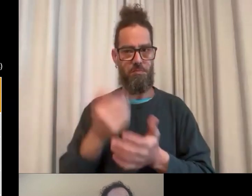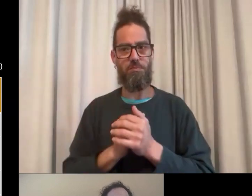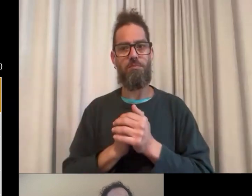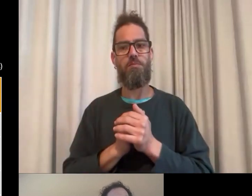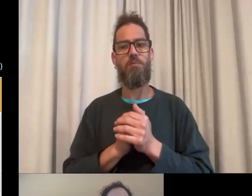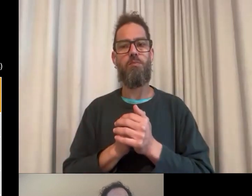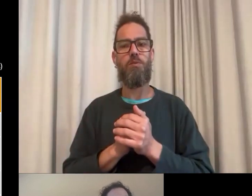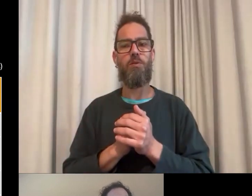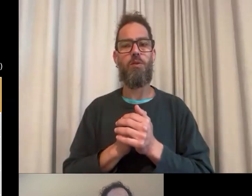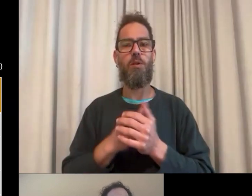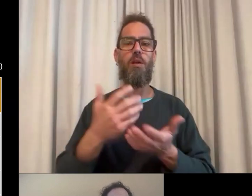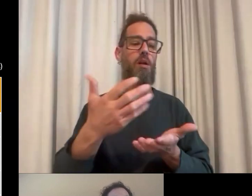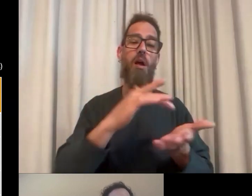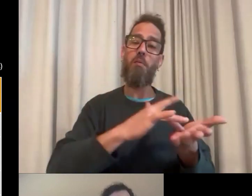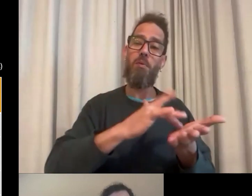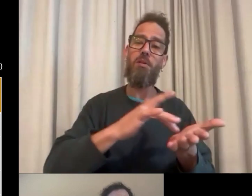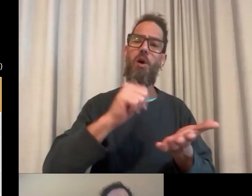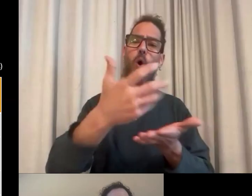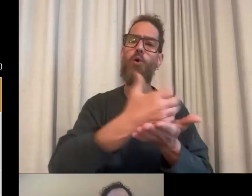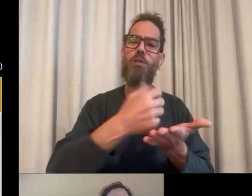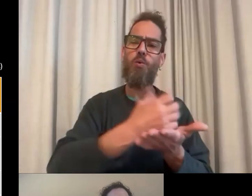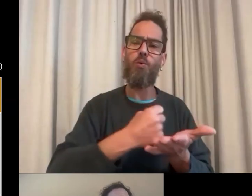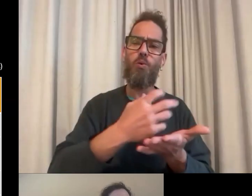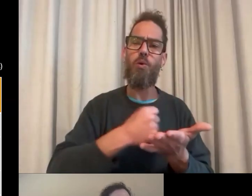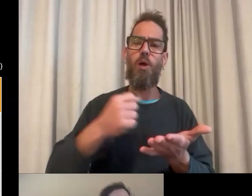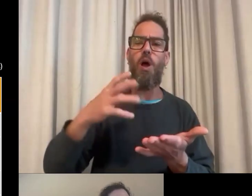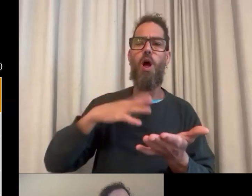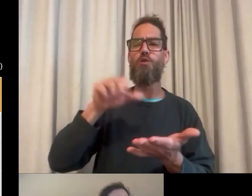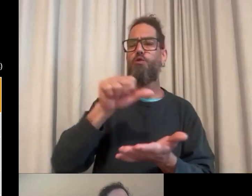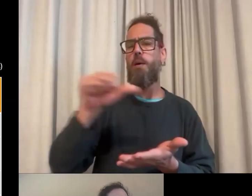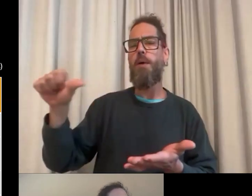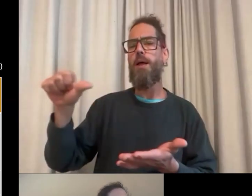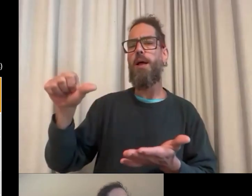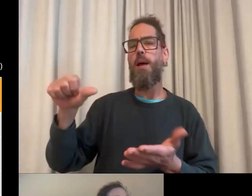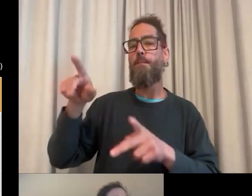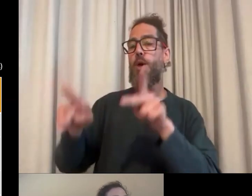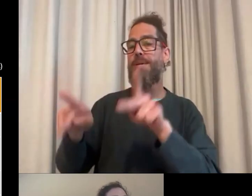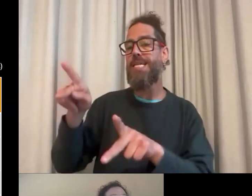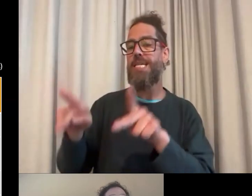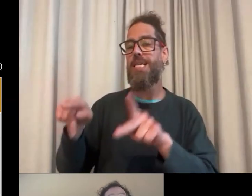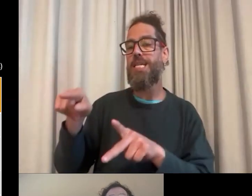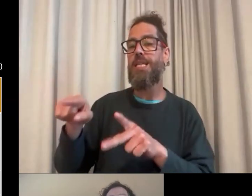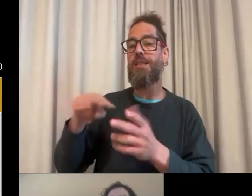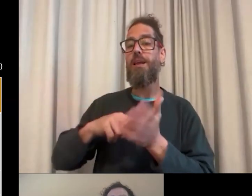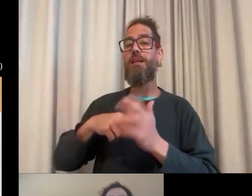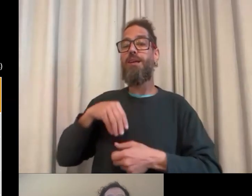And mobile apps are a second group. And we're talking about public-facing mobile apps only.